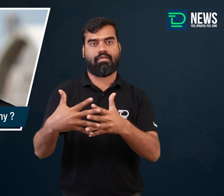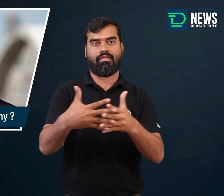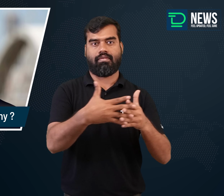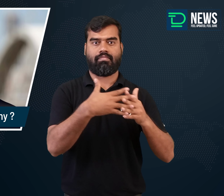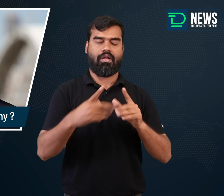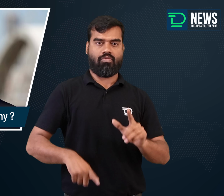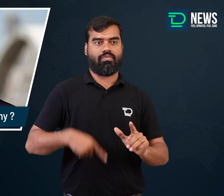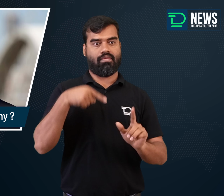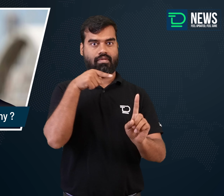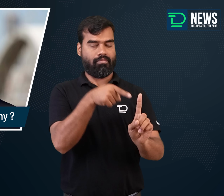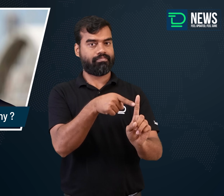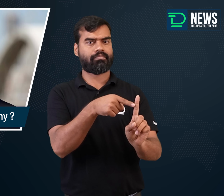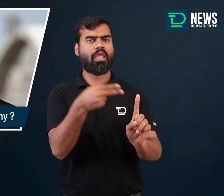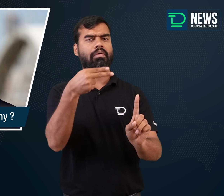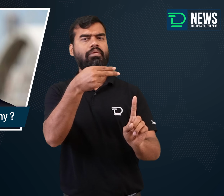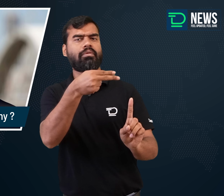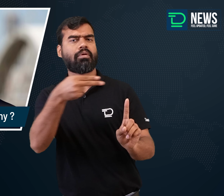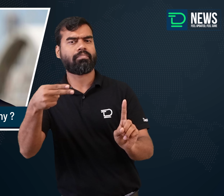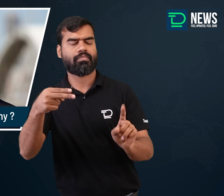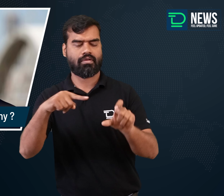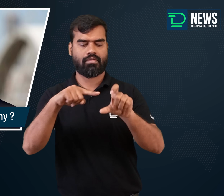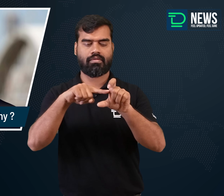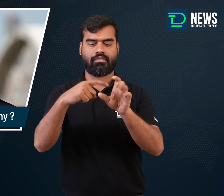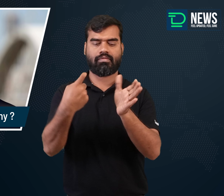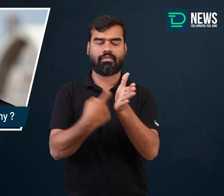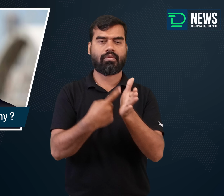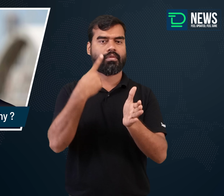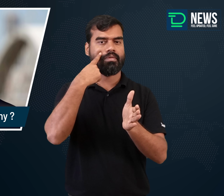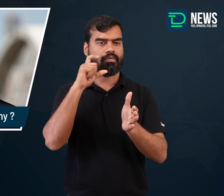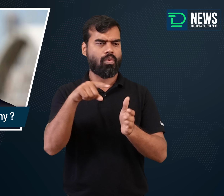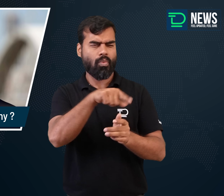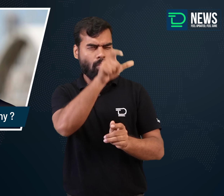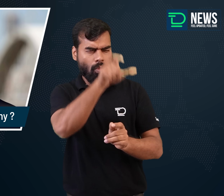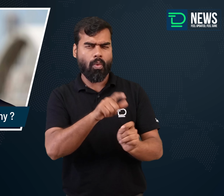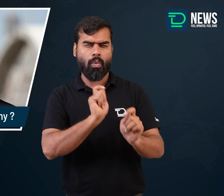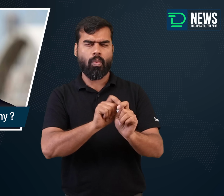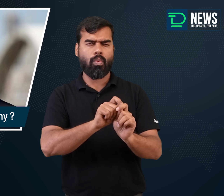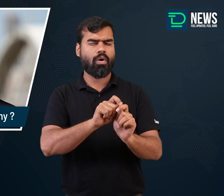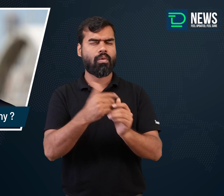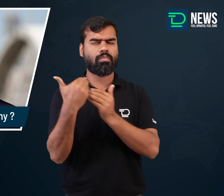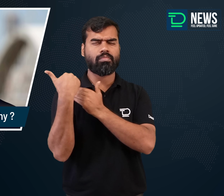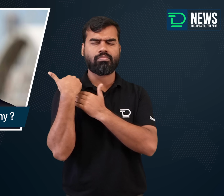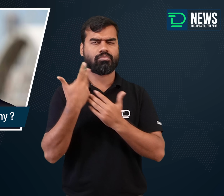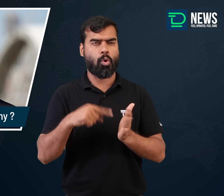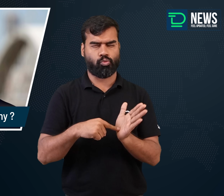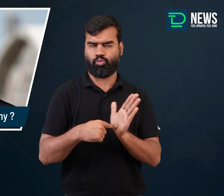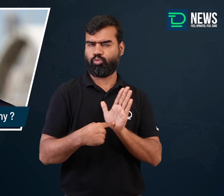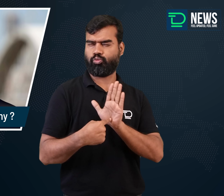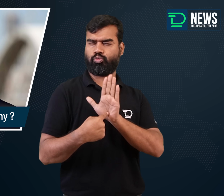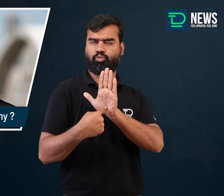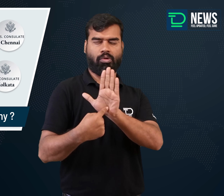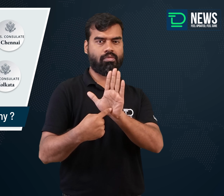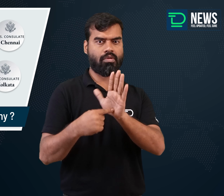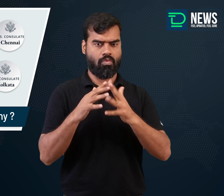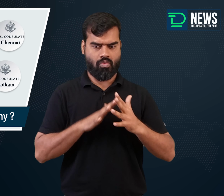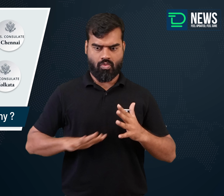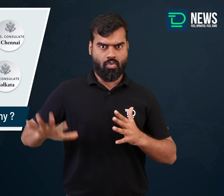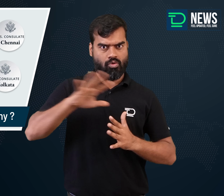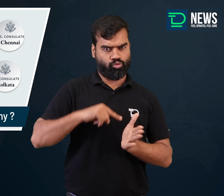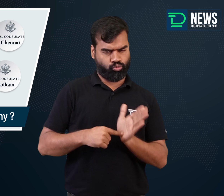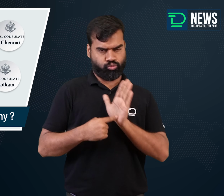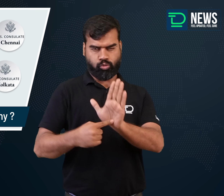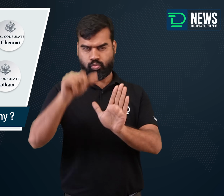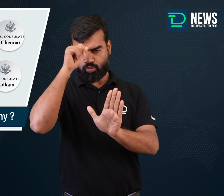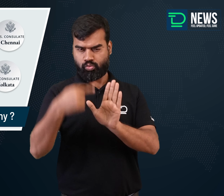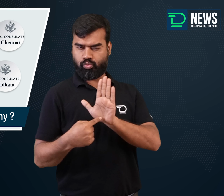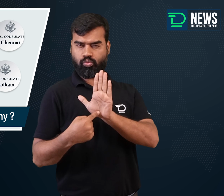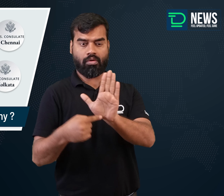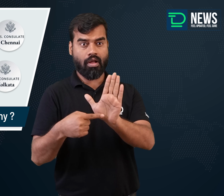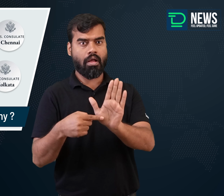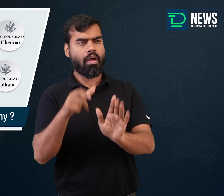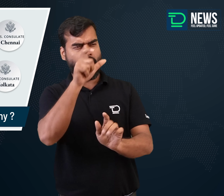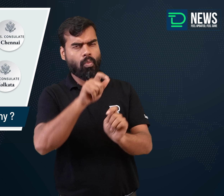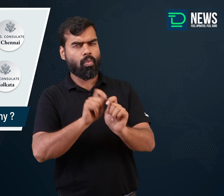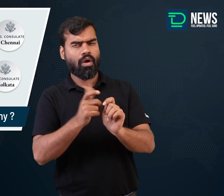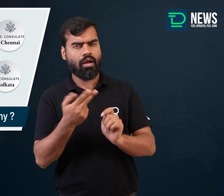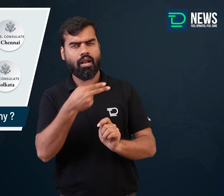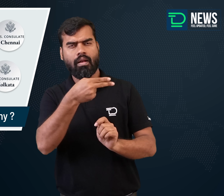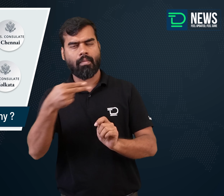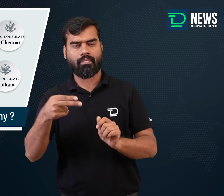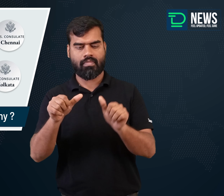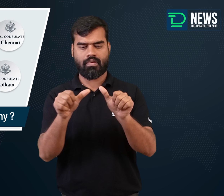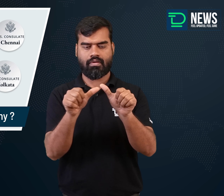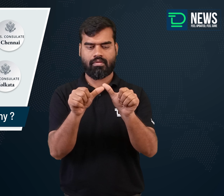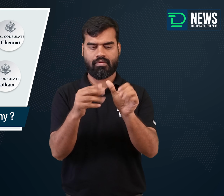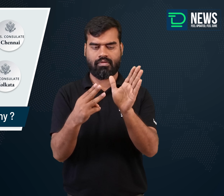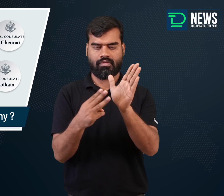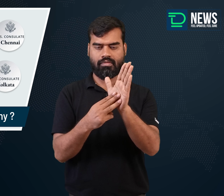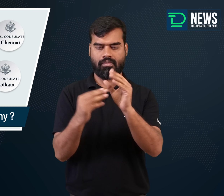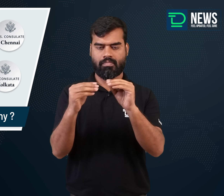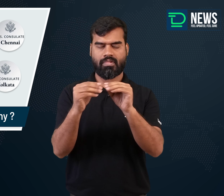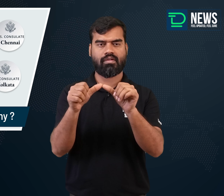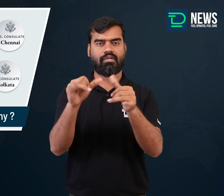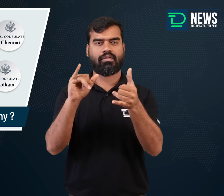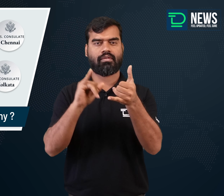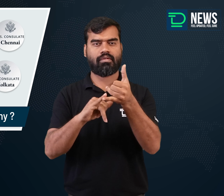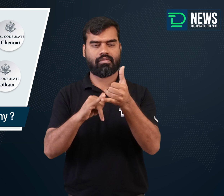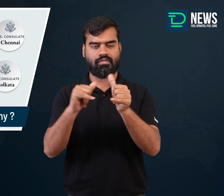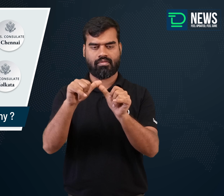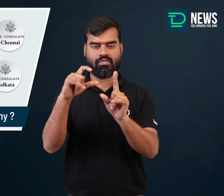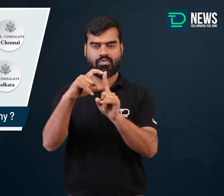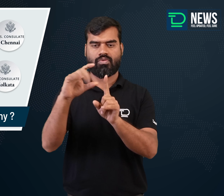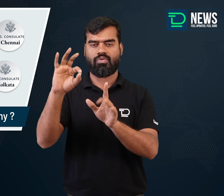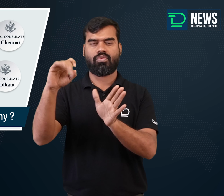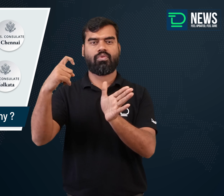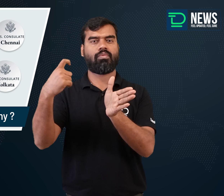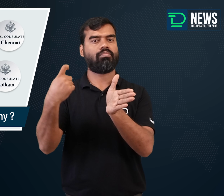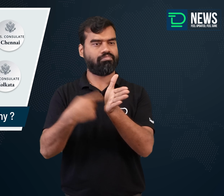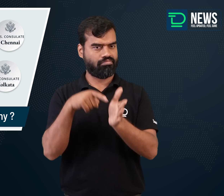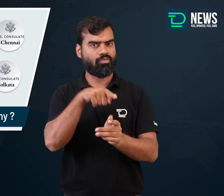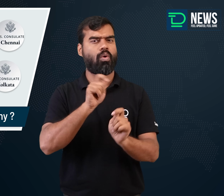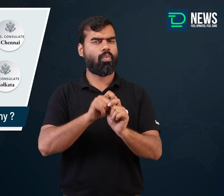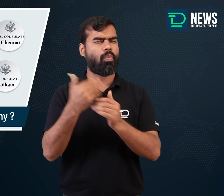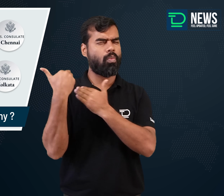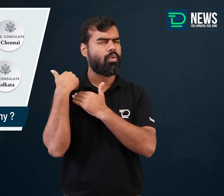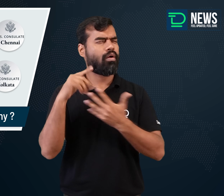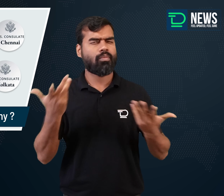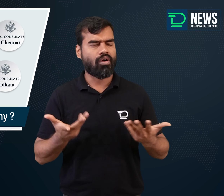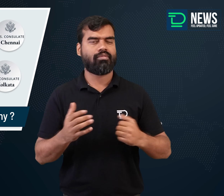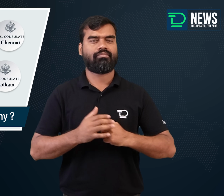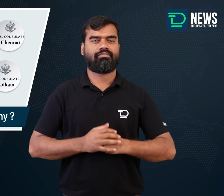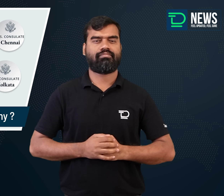He is Eric the US ambassador for India.